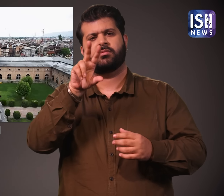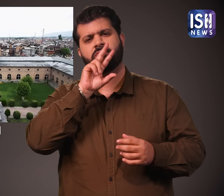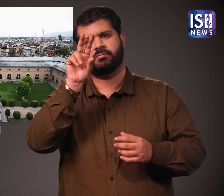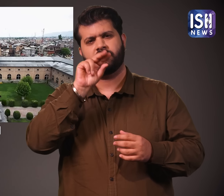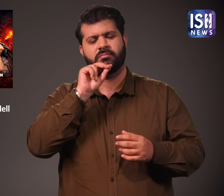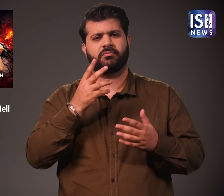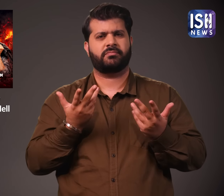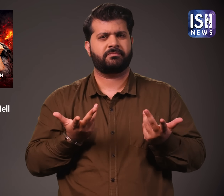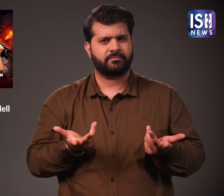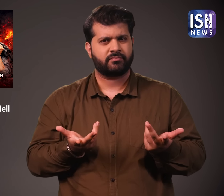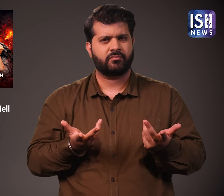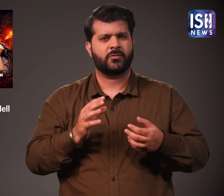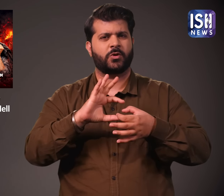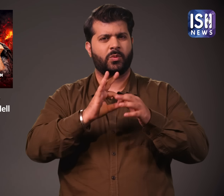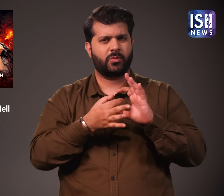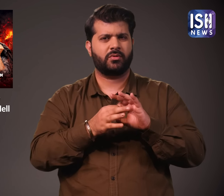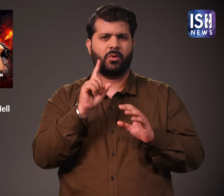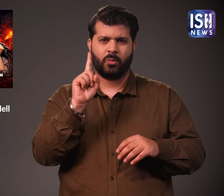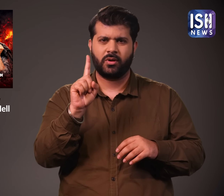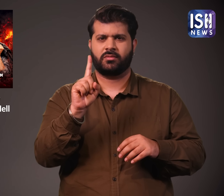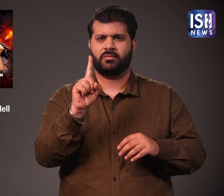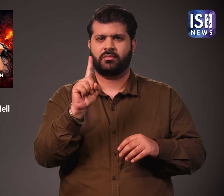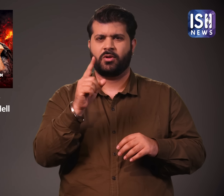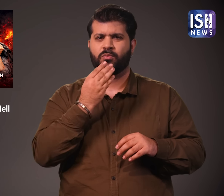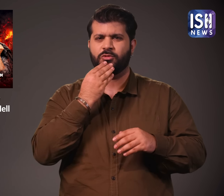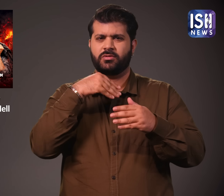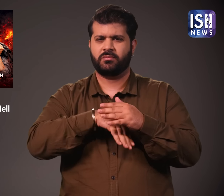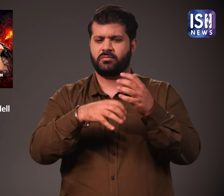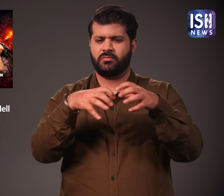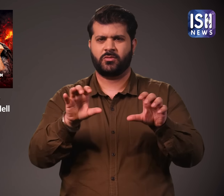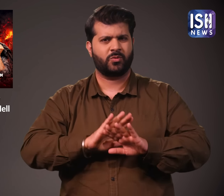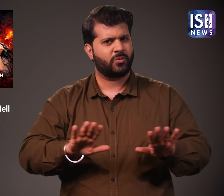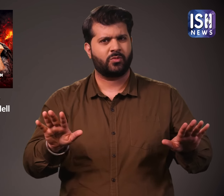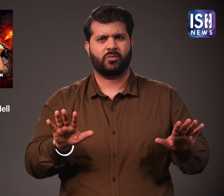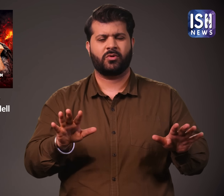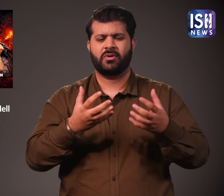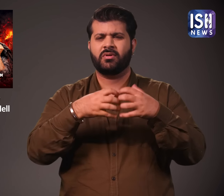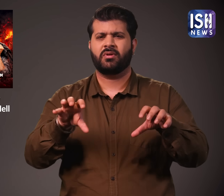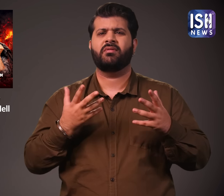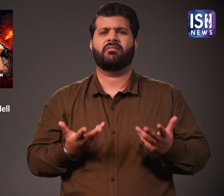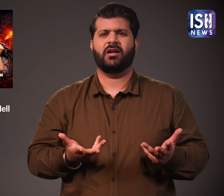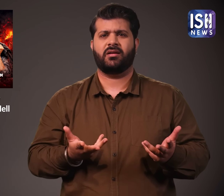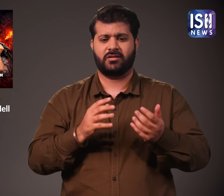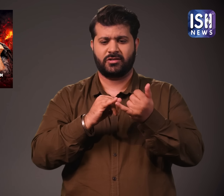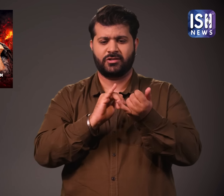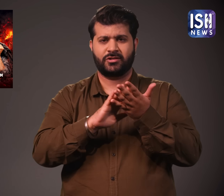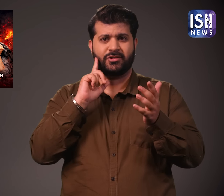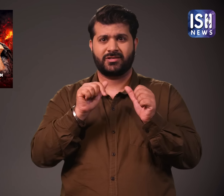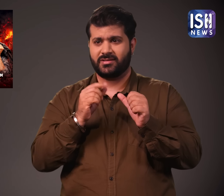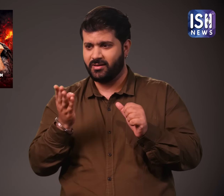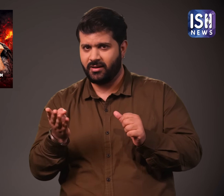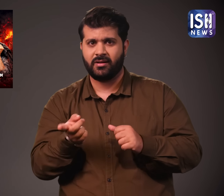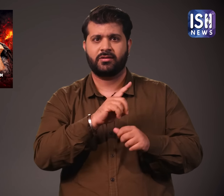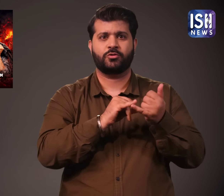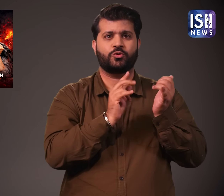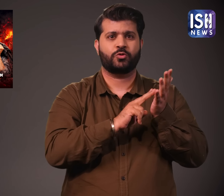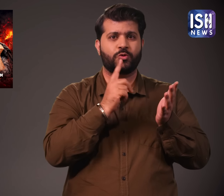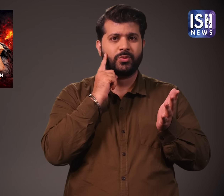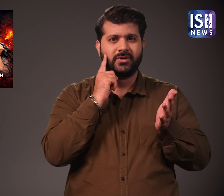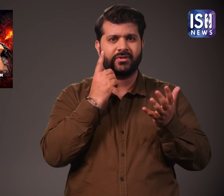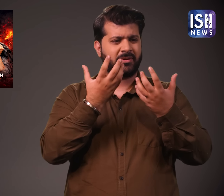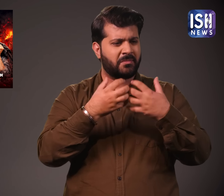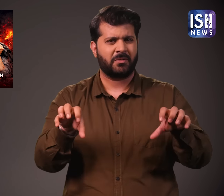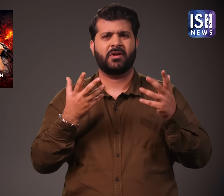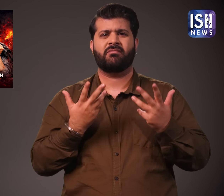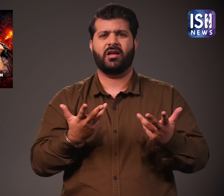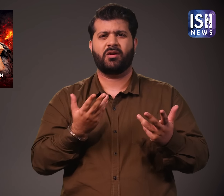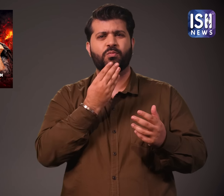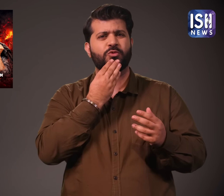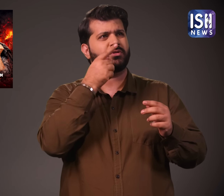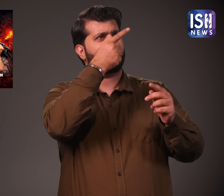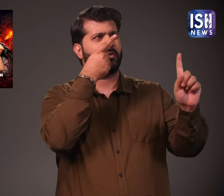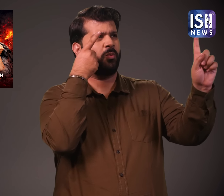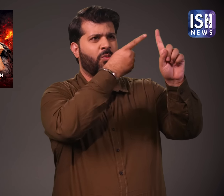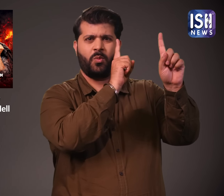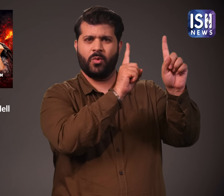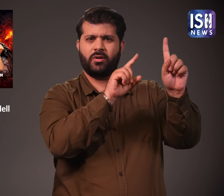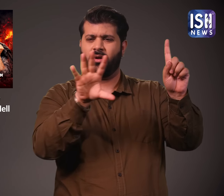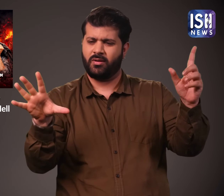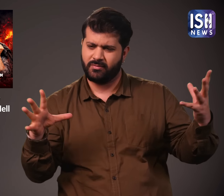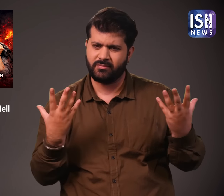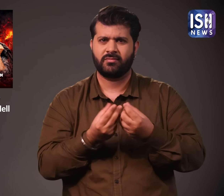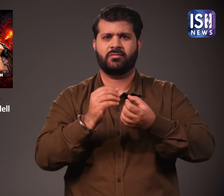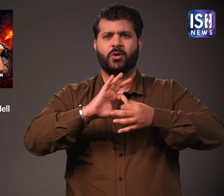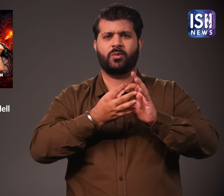In that speech, he called for unity between Shia and Sunni Muslims and urged people to reconnect with Islamic teachings.